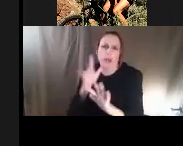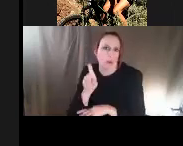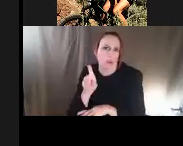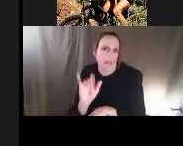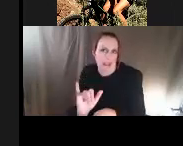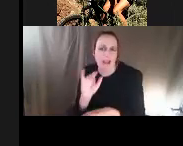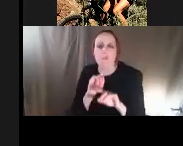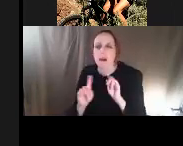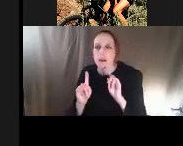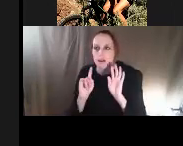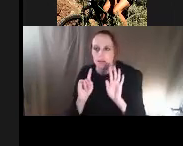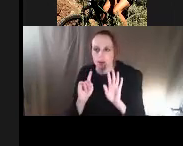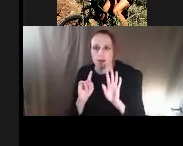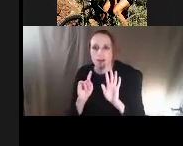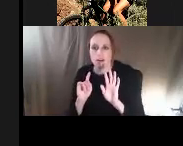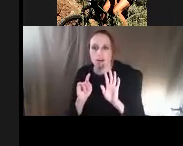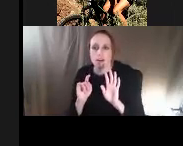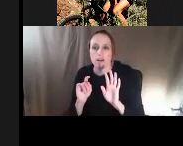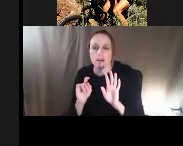If we all talked about this, we could talk all day, but we would still never agree on who